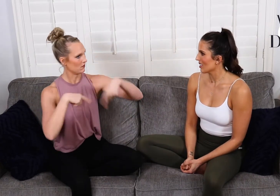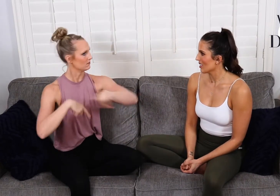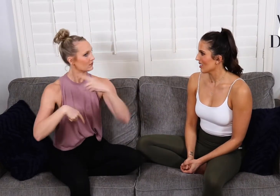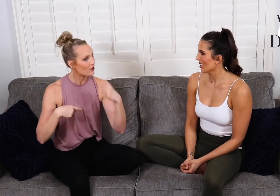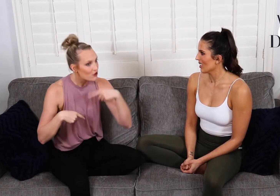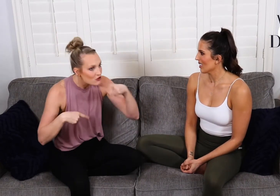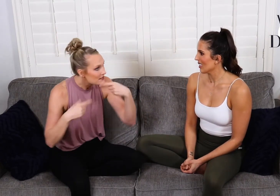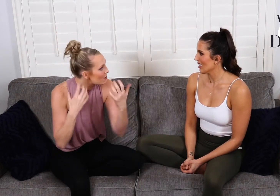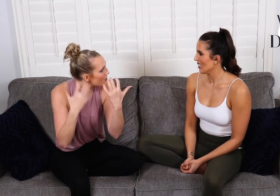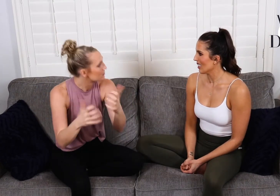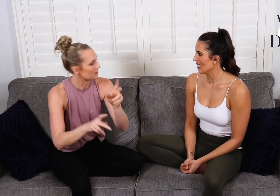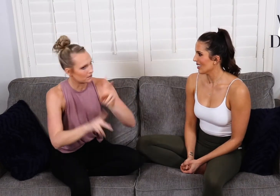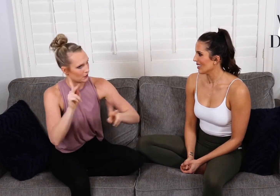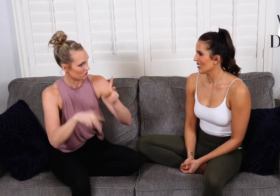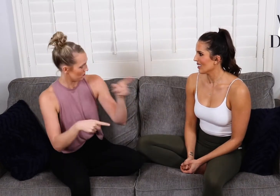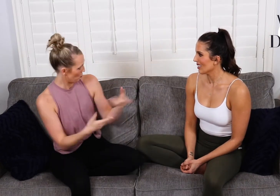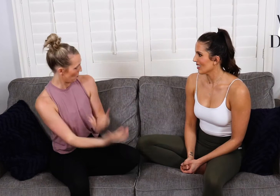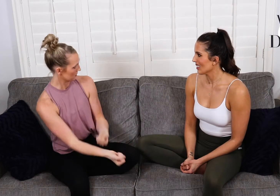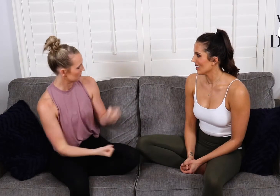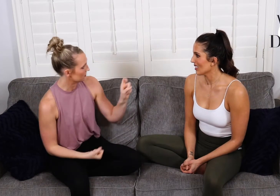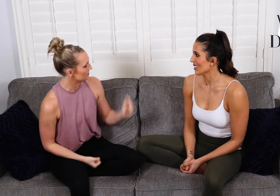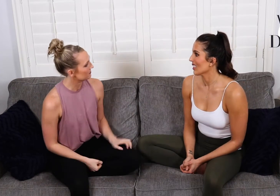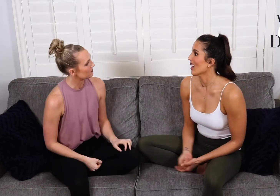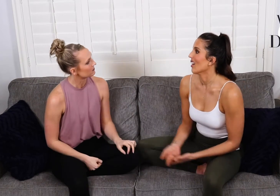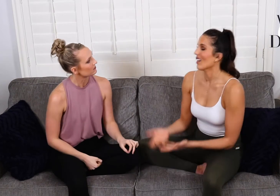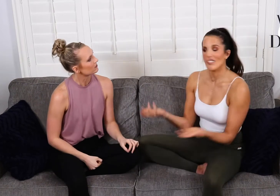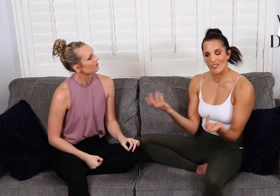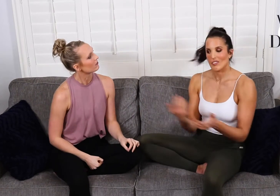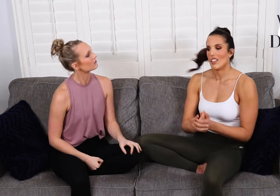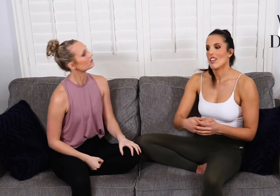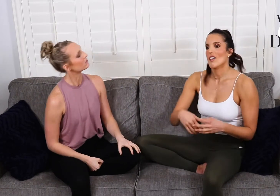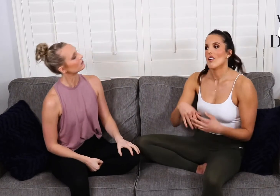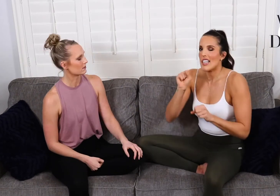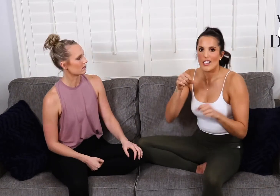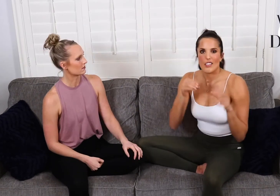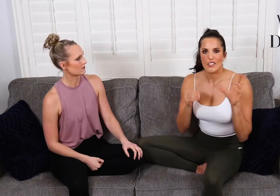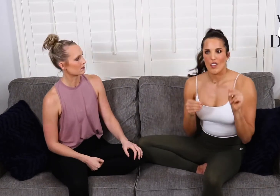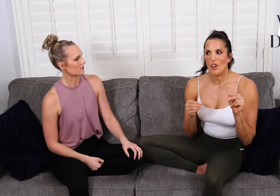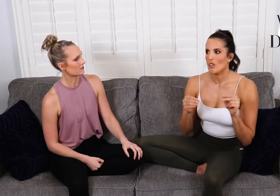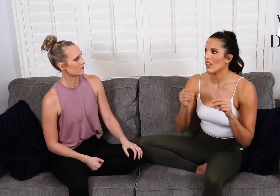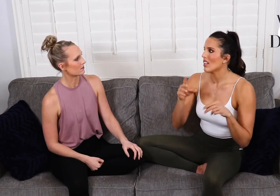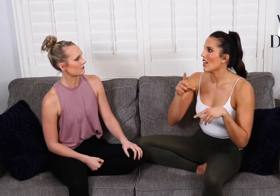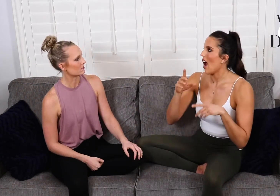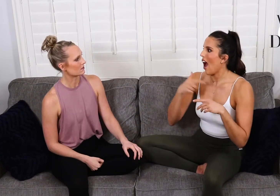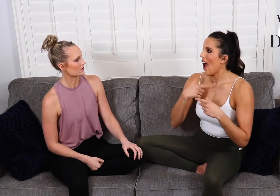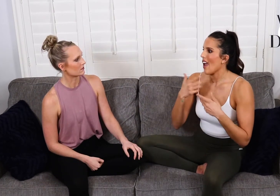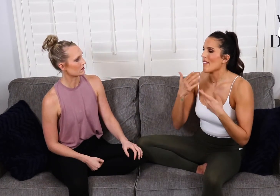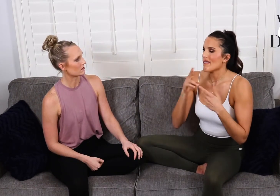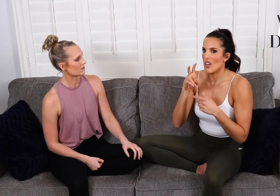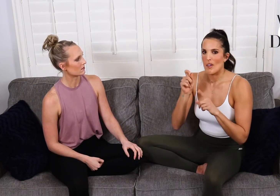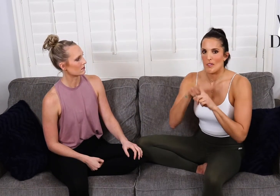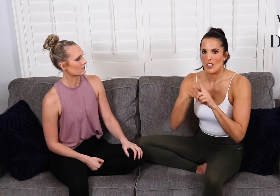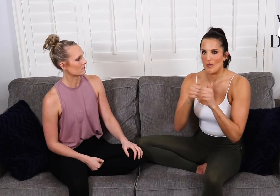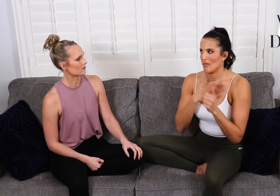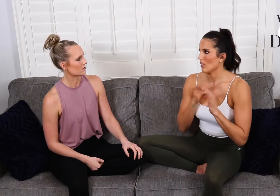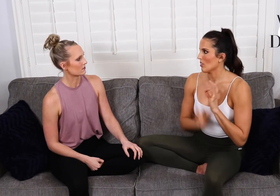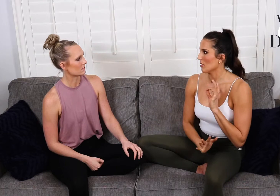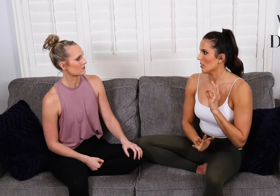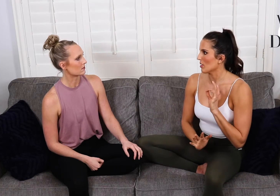for a hearing audience, do you trust them?” Well...yes, and no. I am very picky with my interpreters.